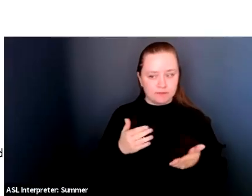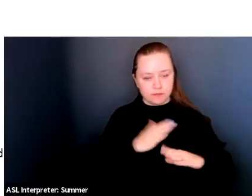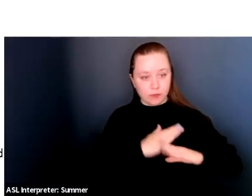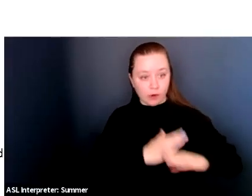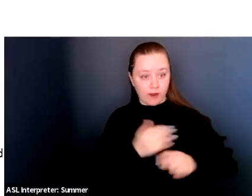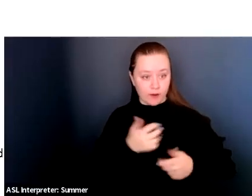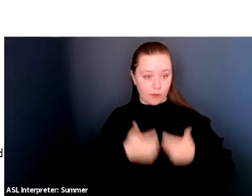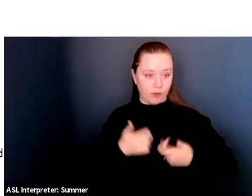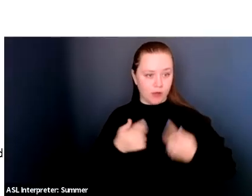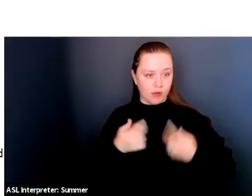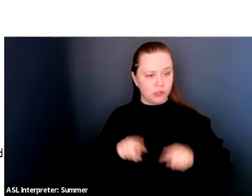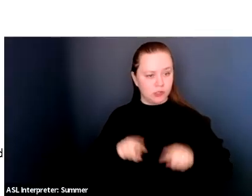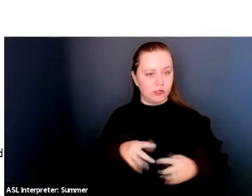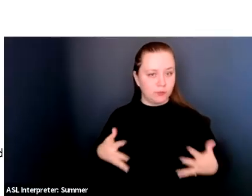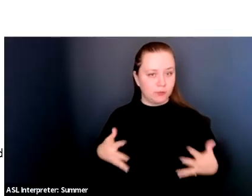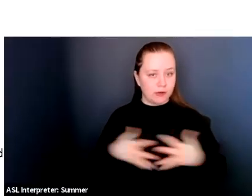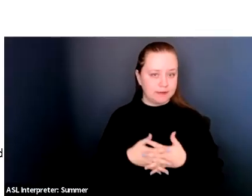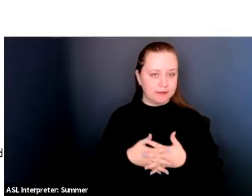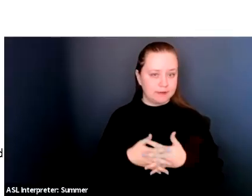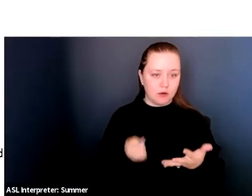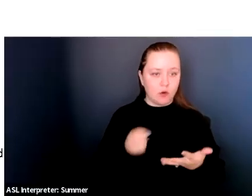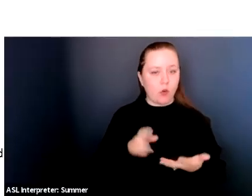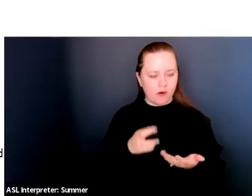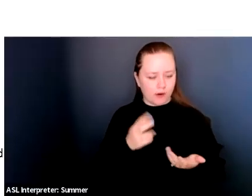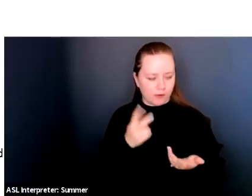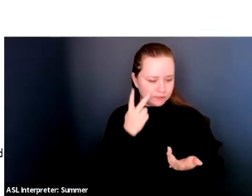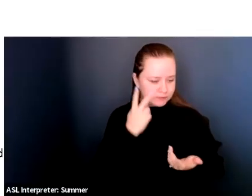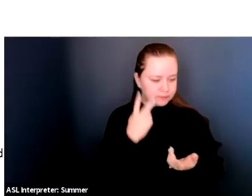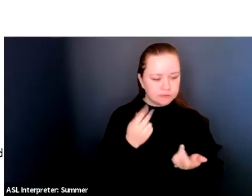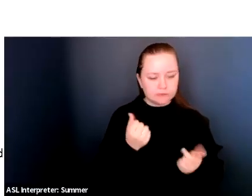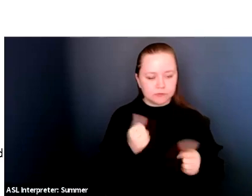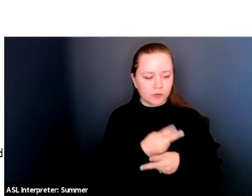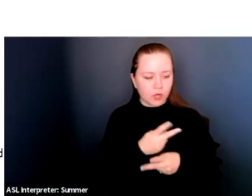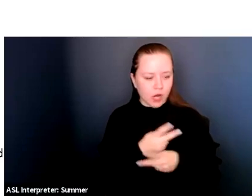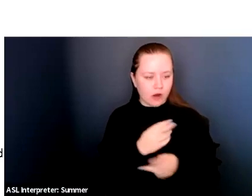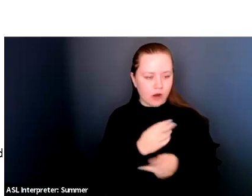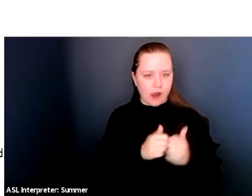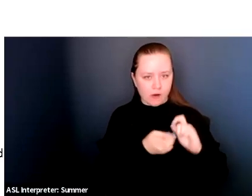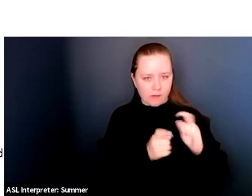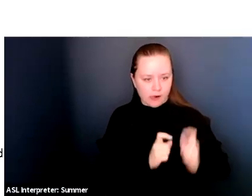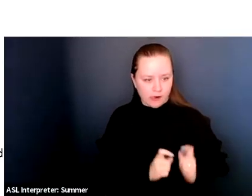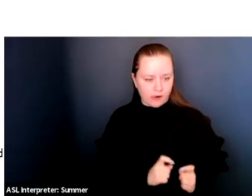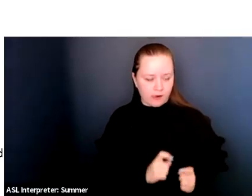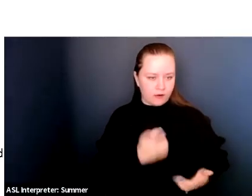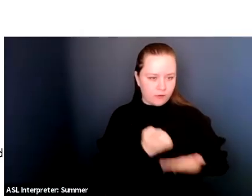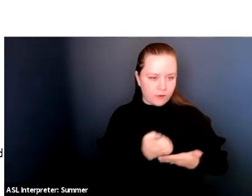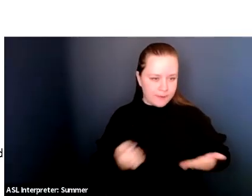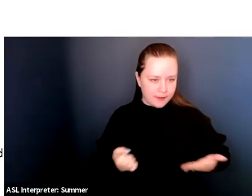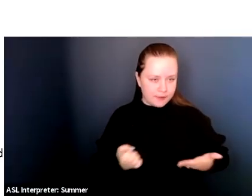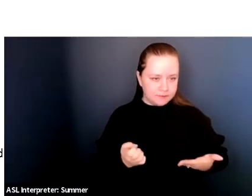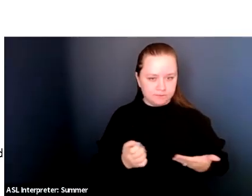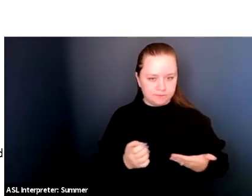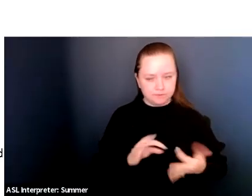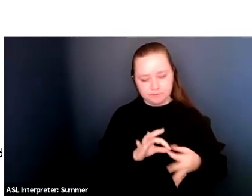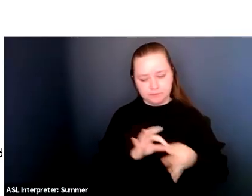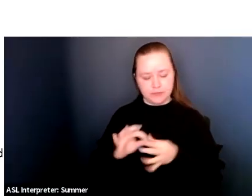just how we're going to modify equipment as people's bodies change. Again, for doing a preconception visit,